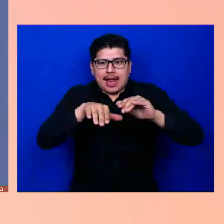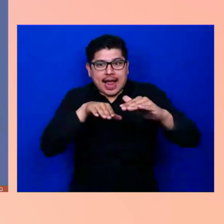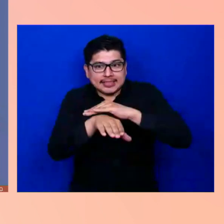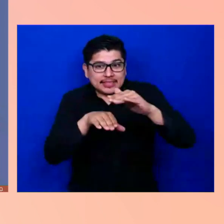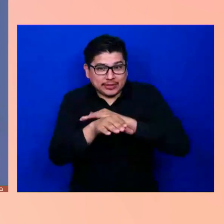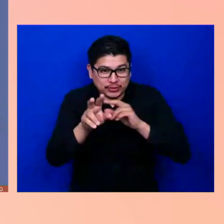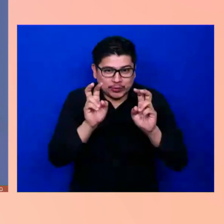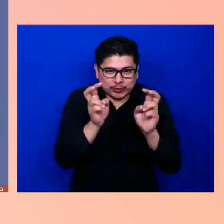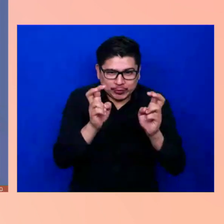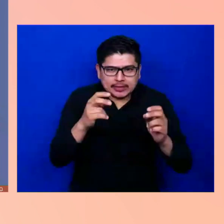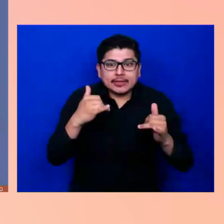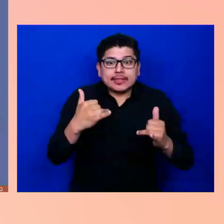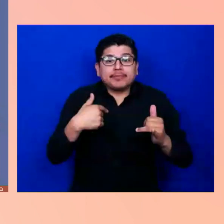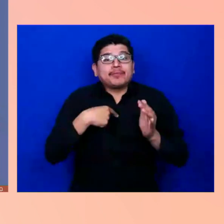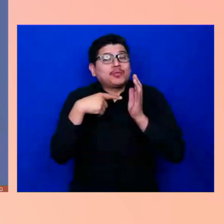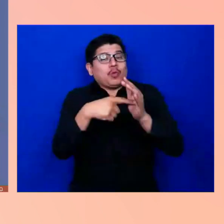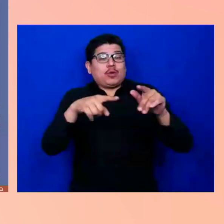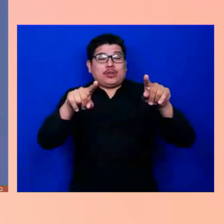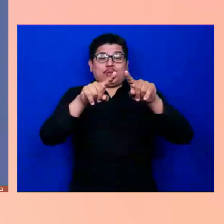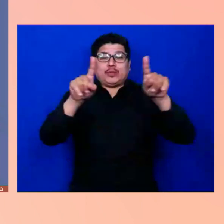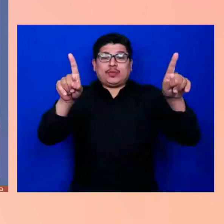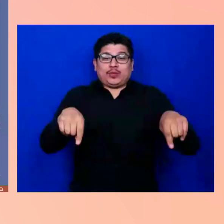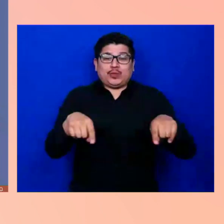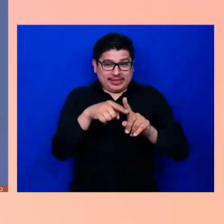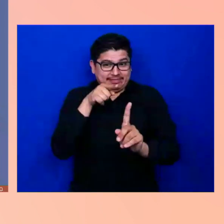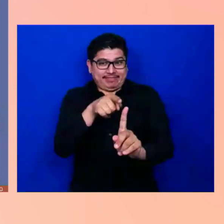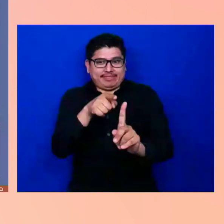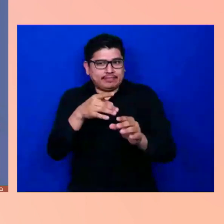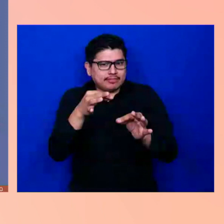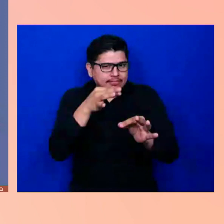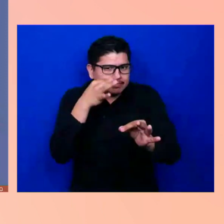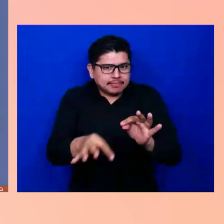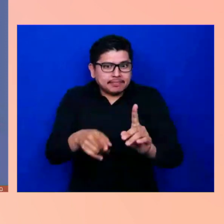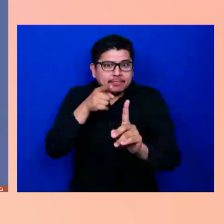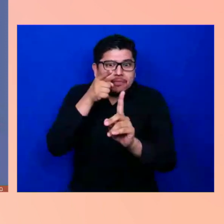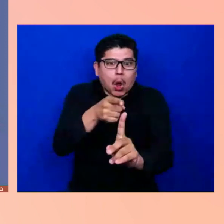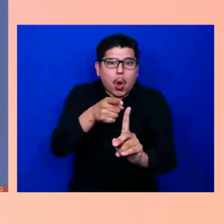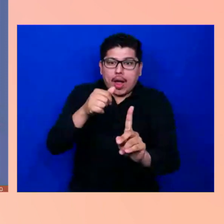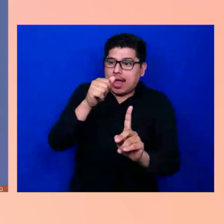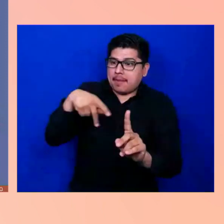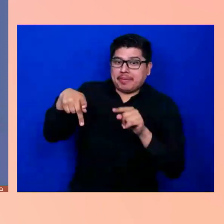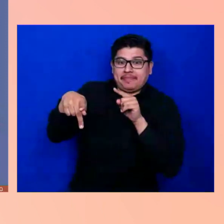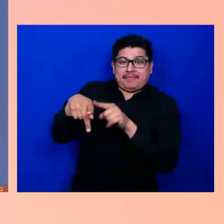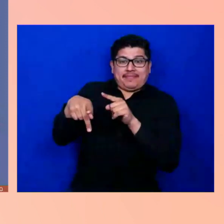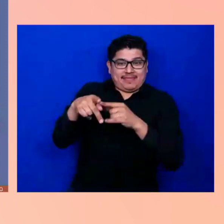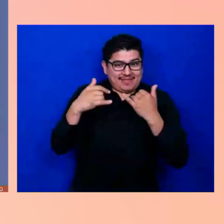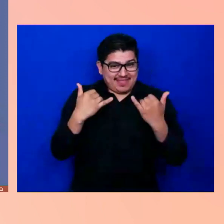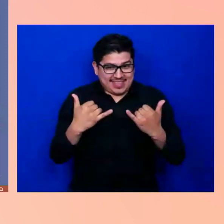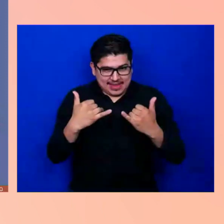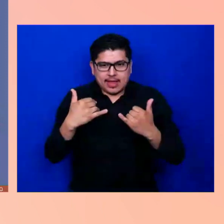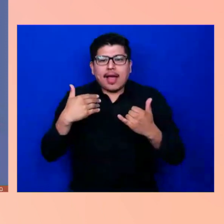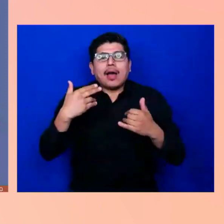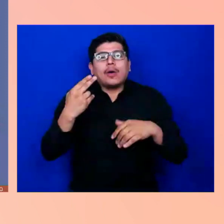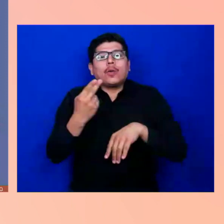is a very simplified point-of-sale application that's in use at landfills and recycling centers currently.